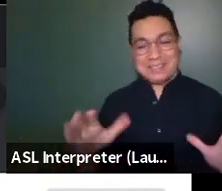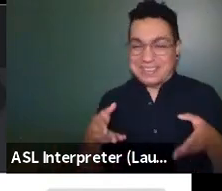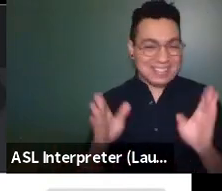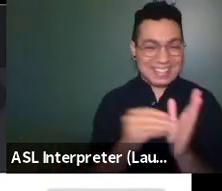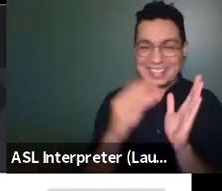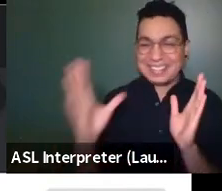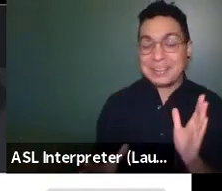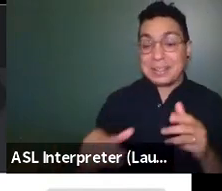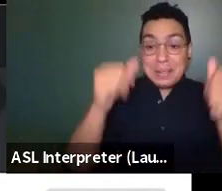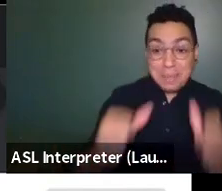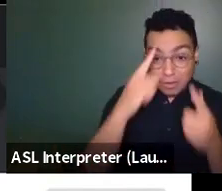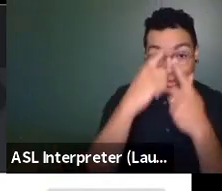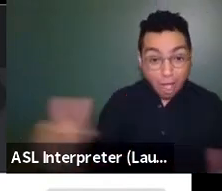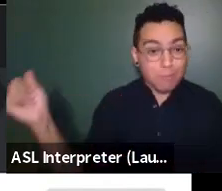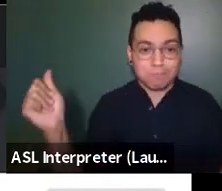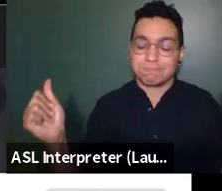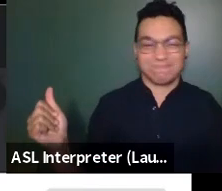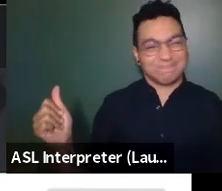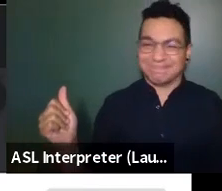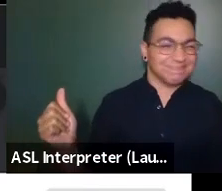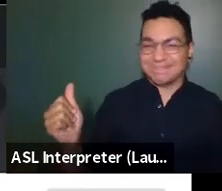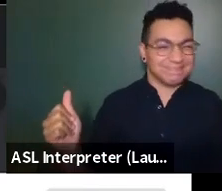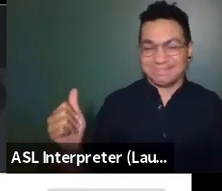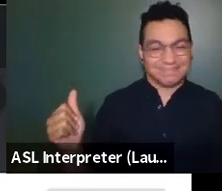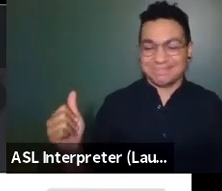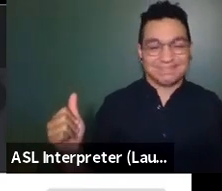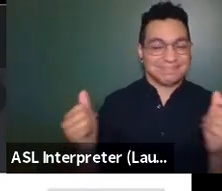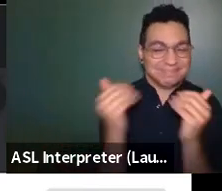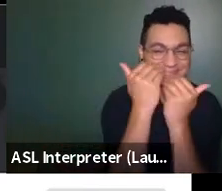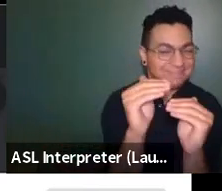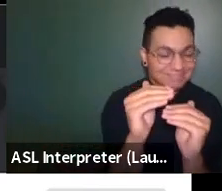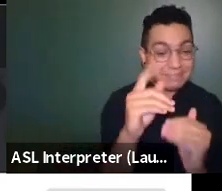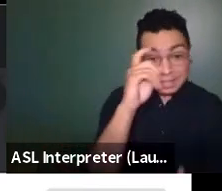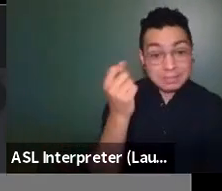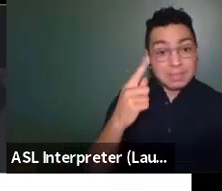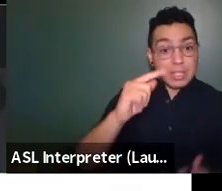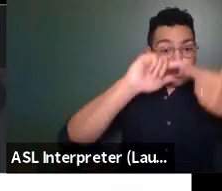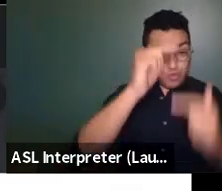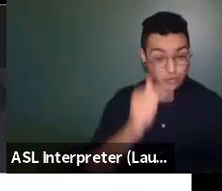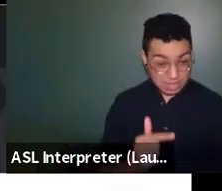ESD 112 - Katherine Livick: post whatever they want on the classroom wall. Because this stream functions actually quite a bit like